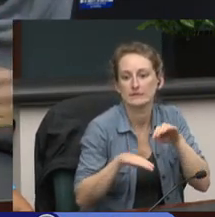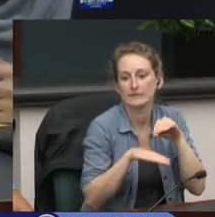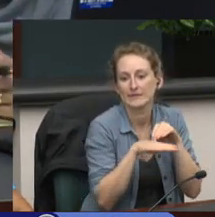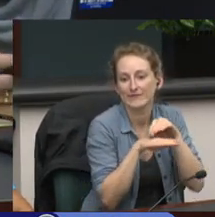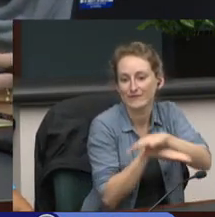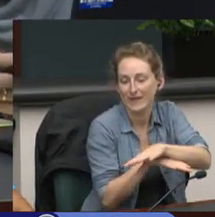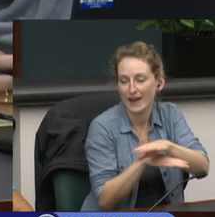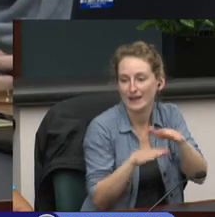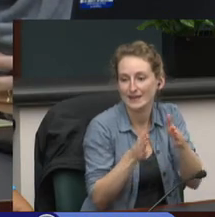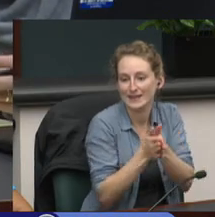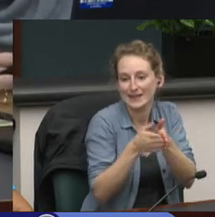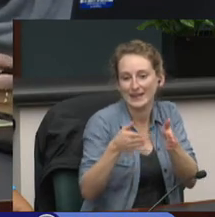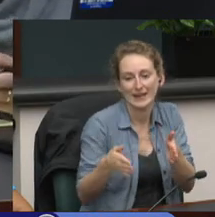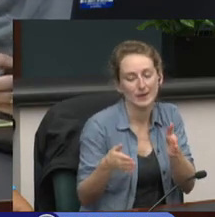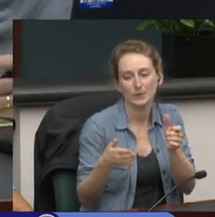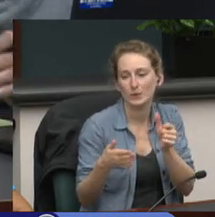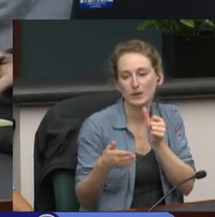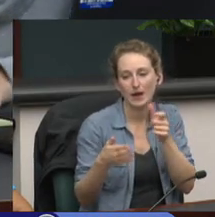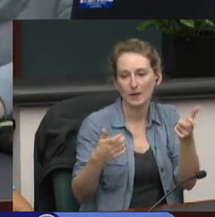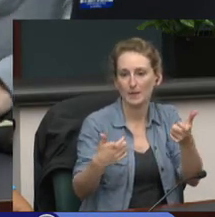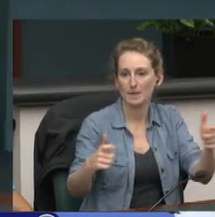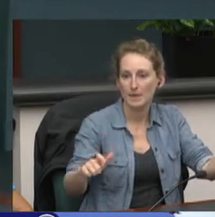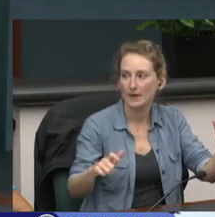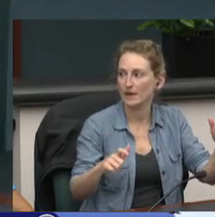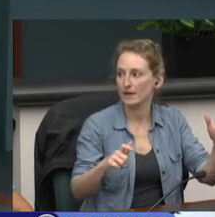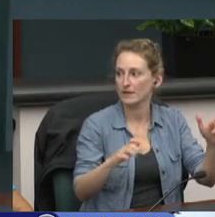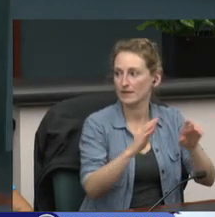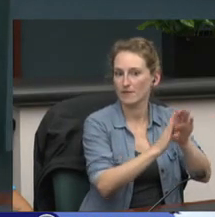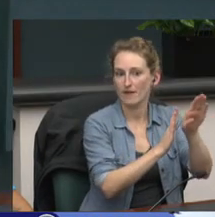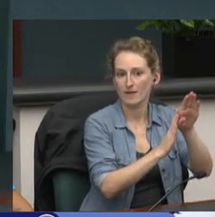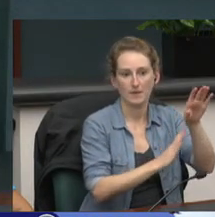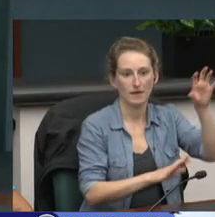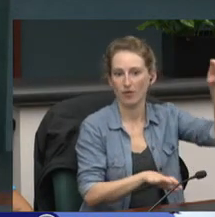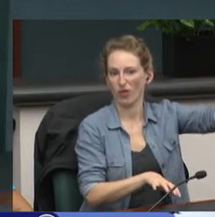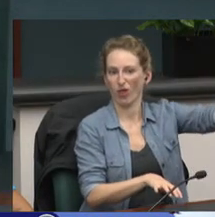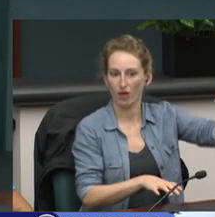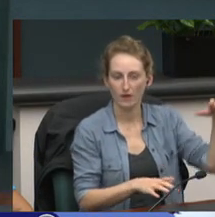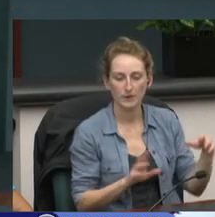usually where we get calls on that yeah and I just wanted to confirm what Jackie